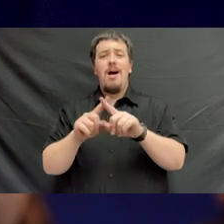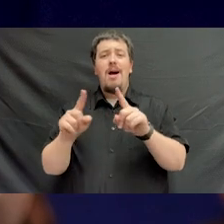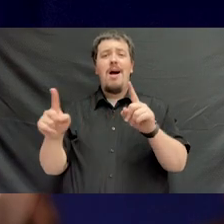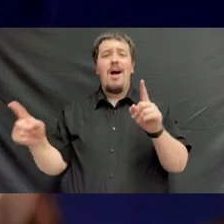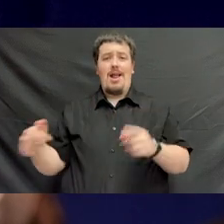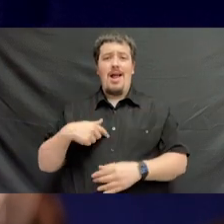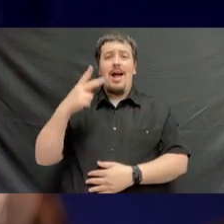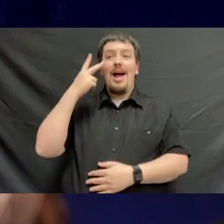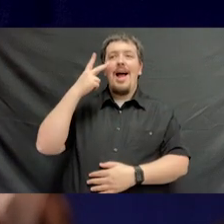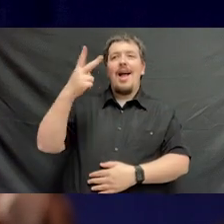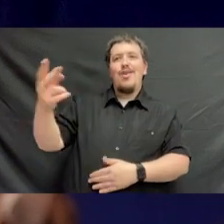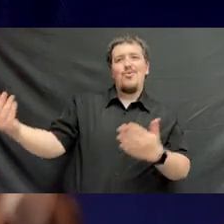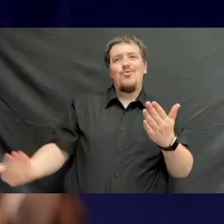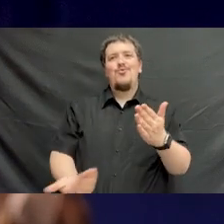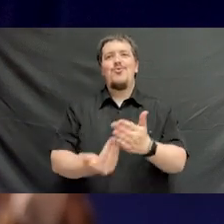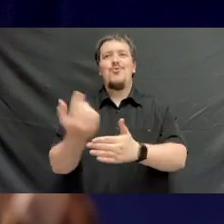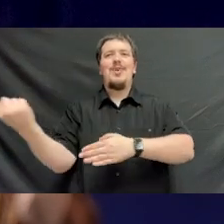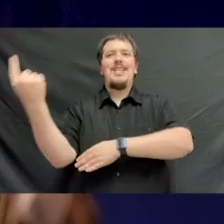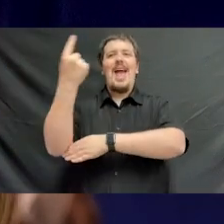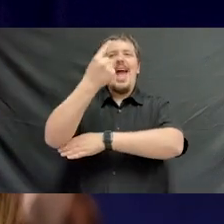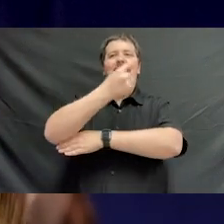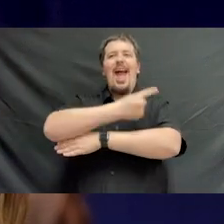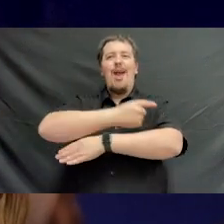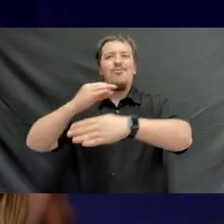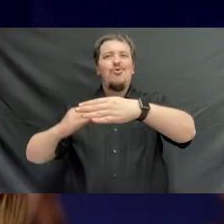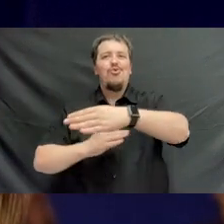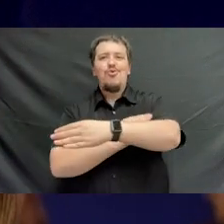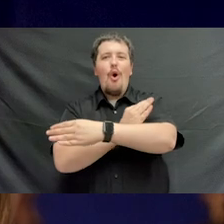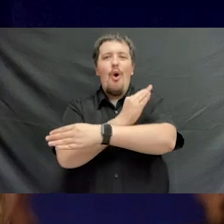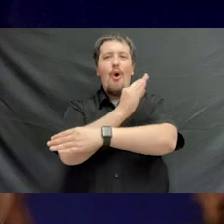But I see a brand new day dawning